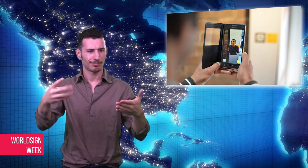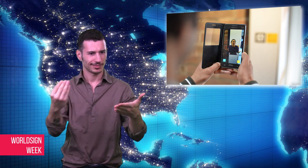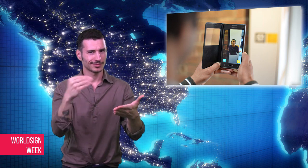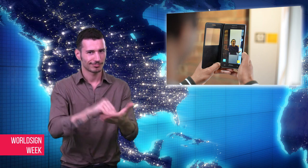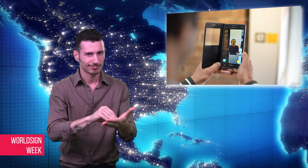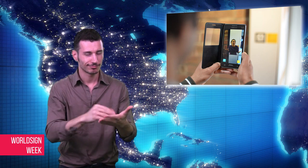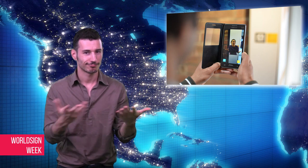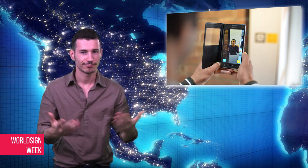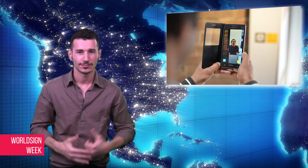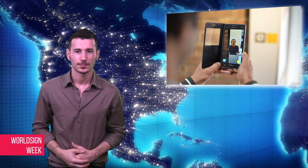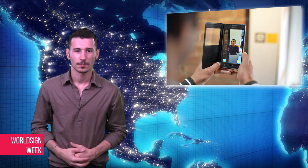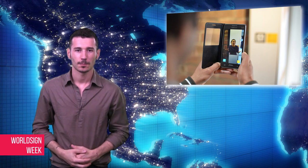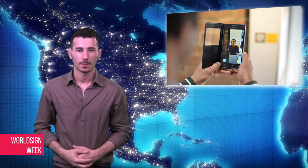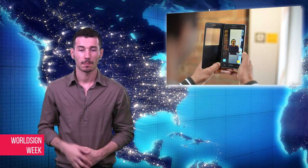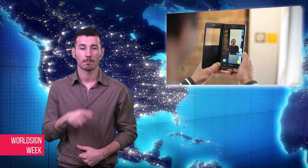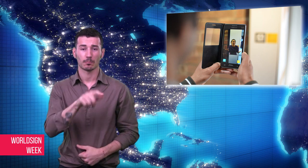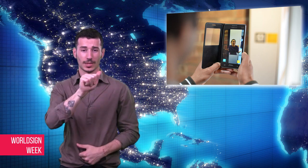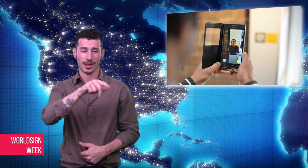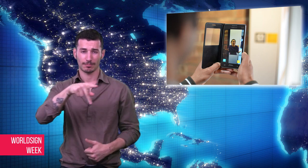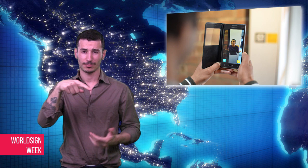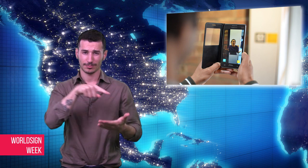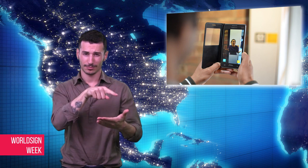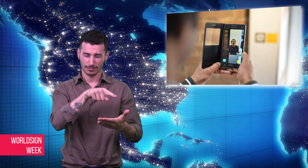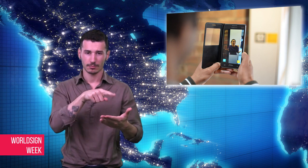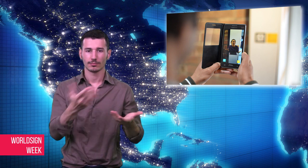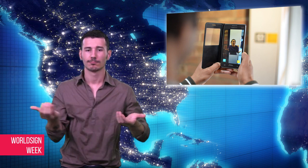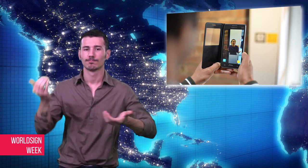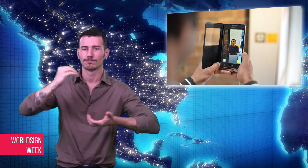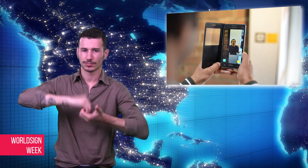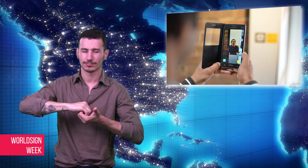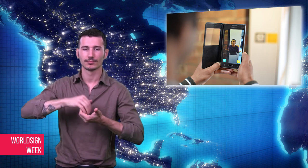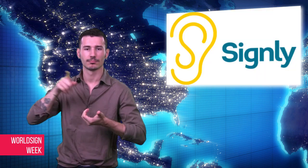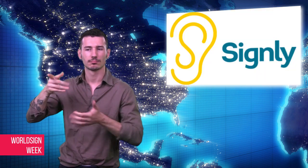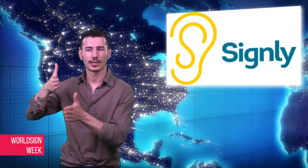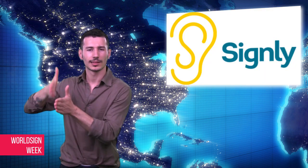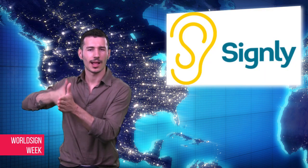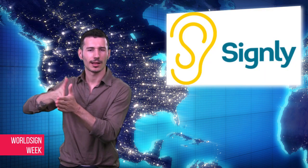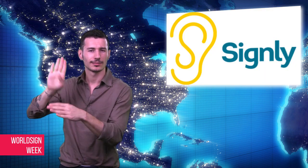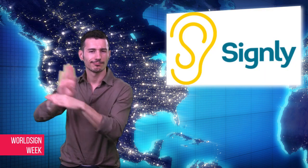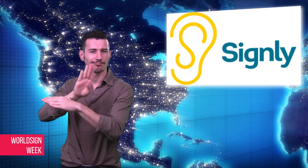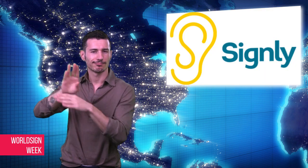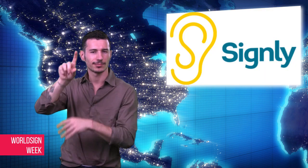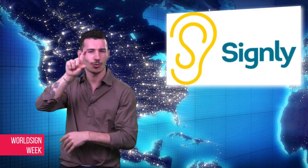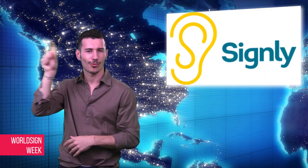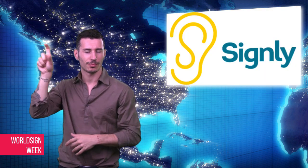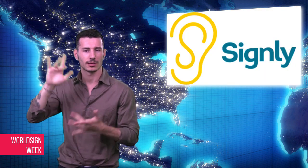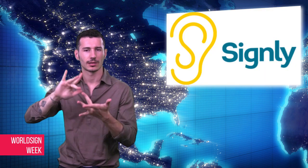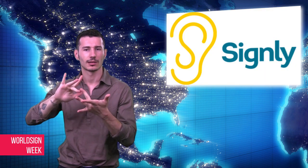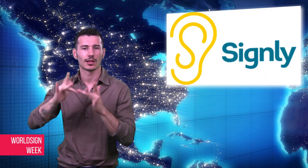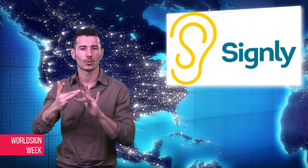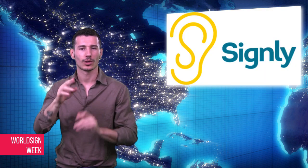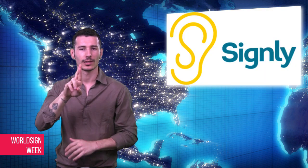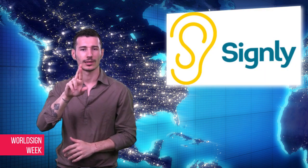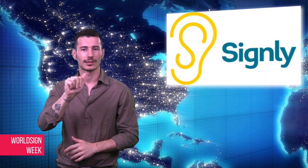with railroad company, Network Rail to create safety signed announcements at